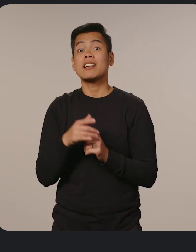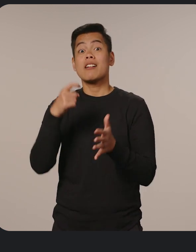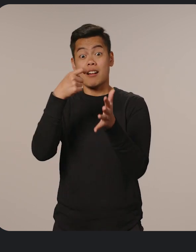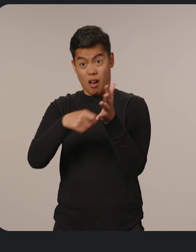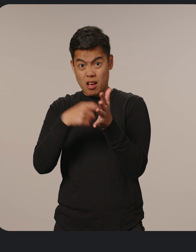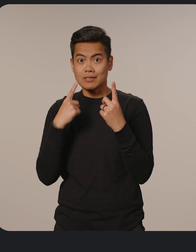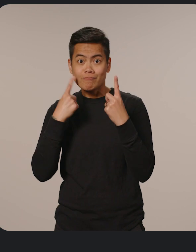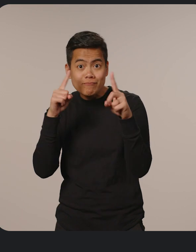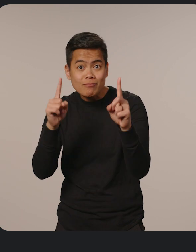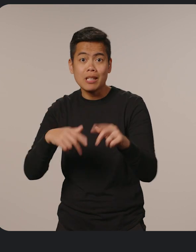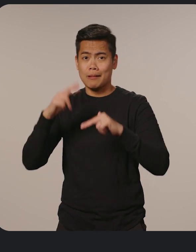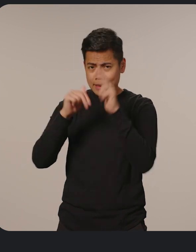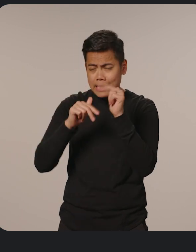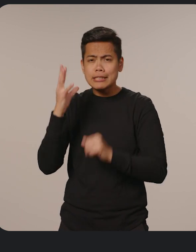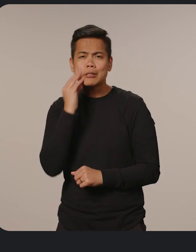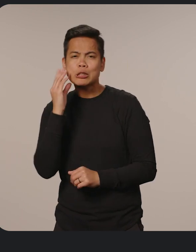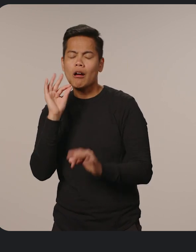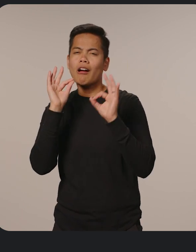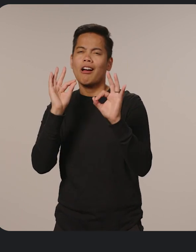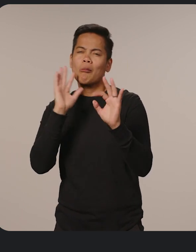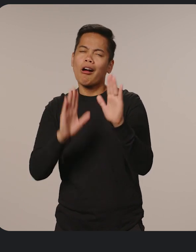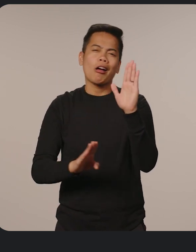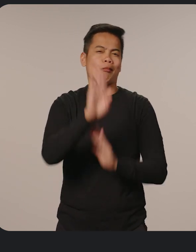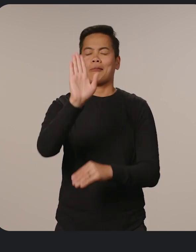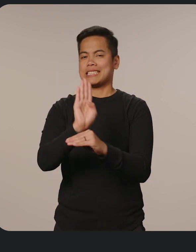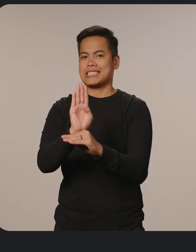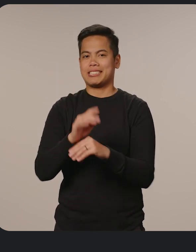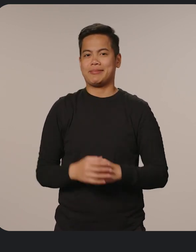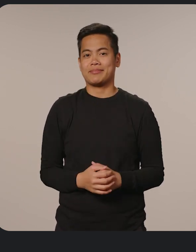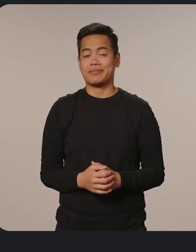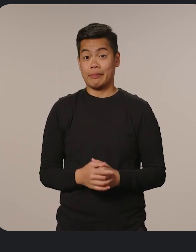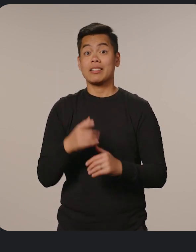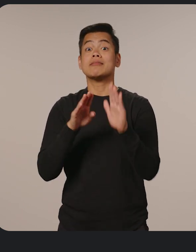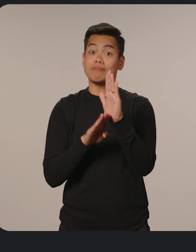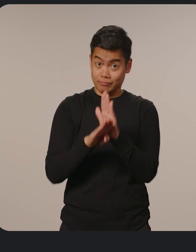build differentiated experiences that will grow your business. When you develop for Google Home,